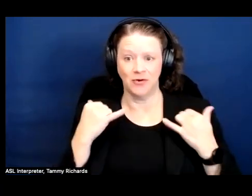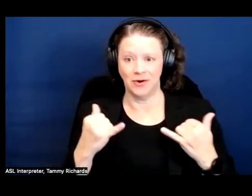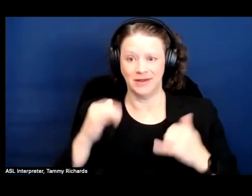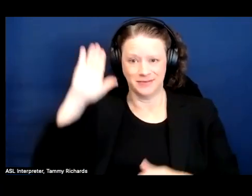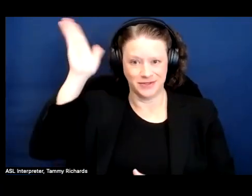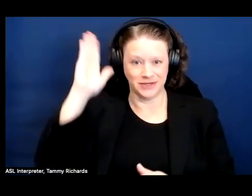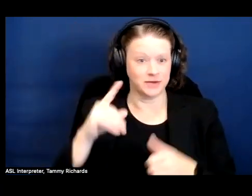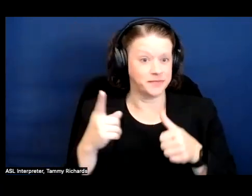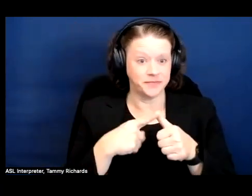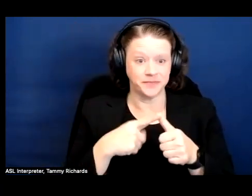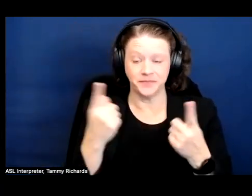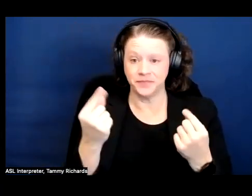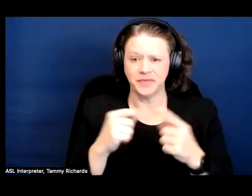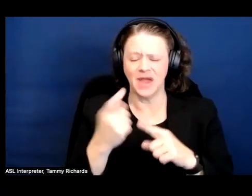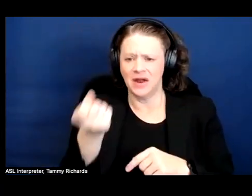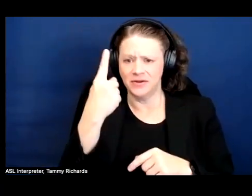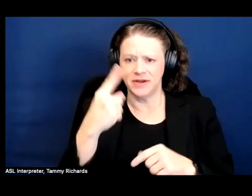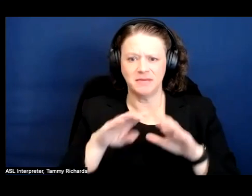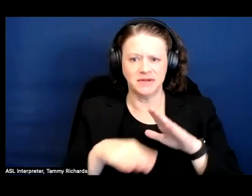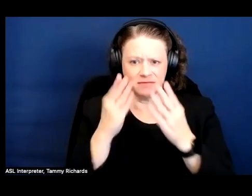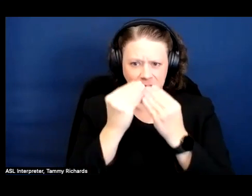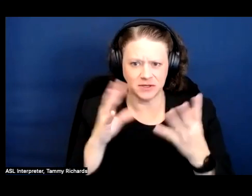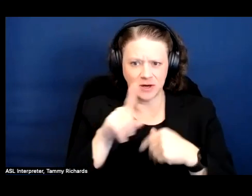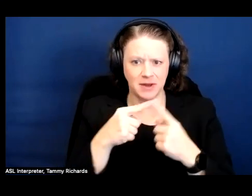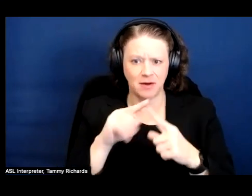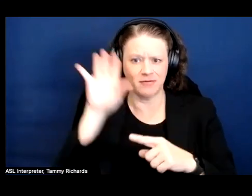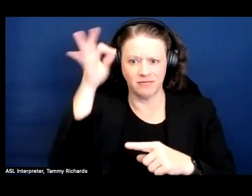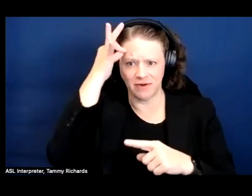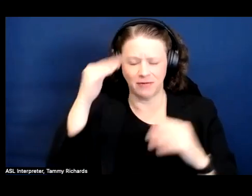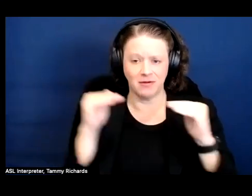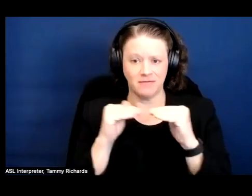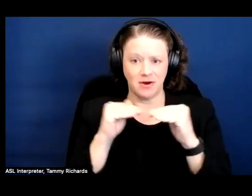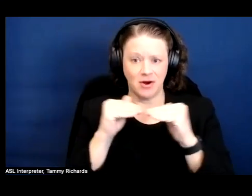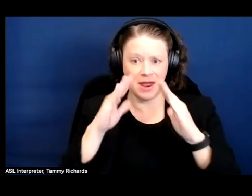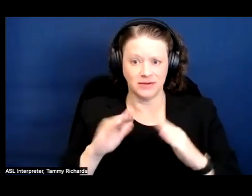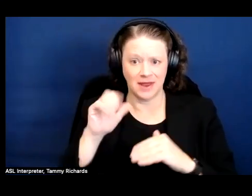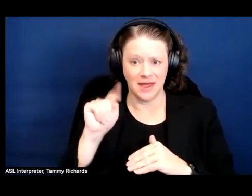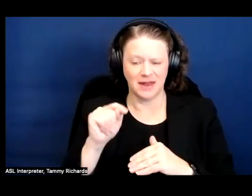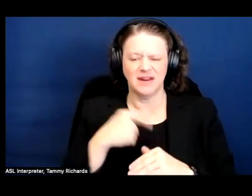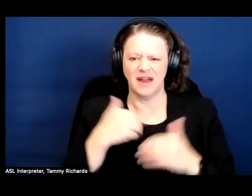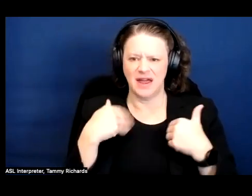And one common request that housing providers are obligated to fulfill is